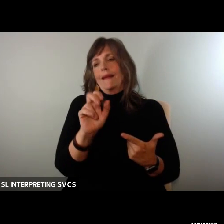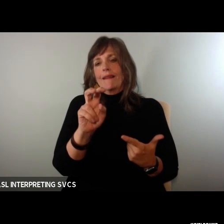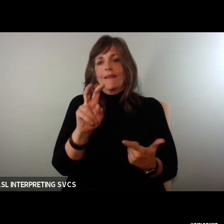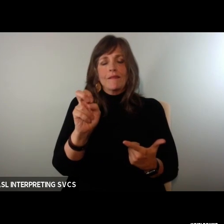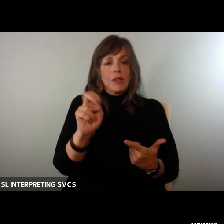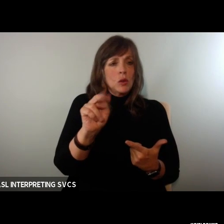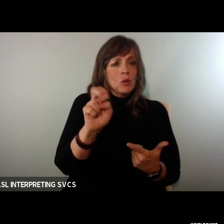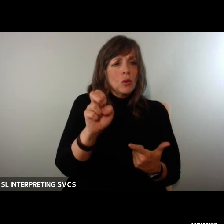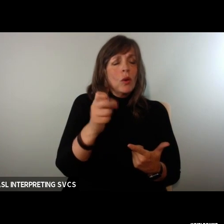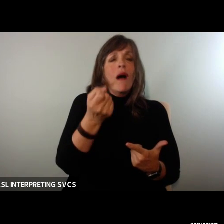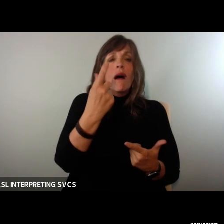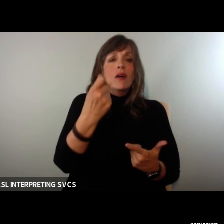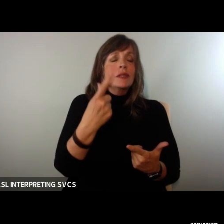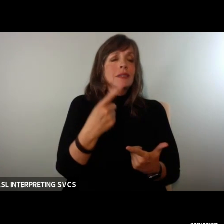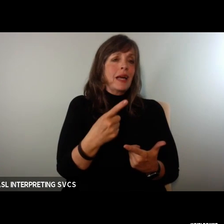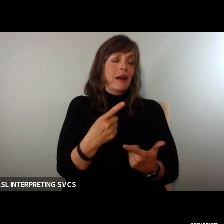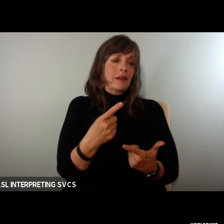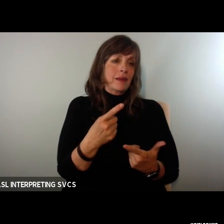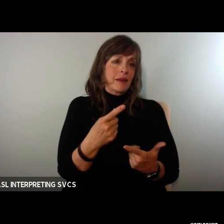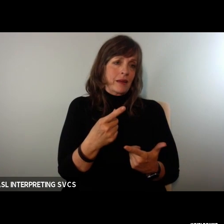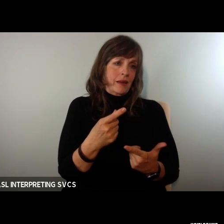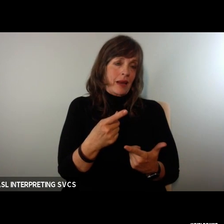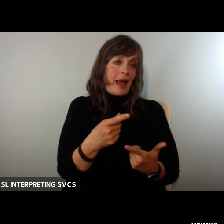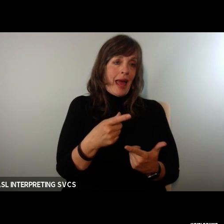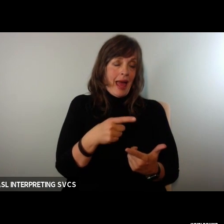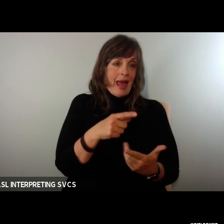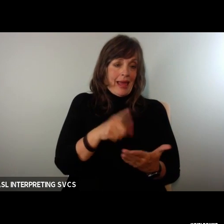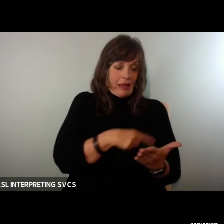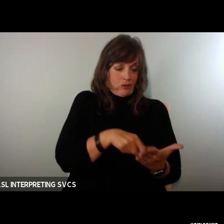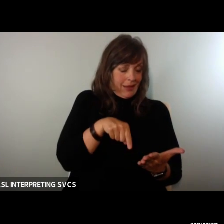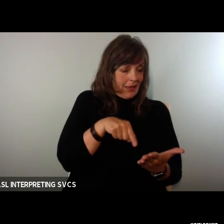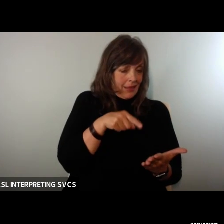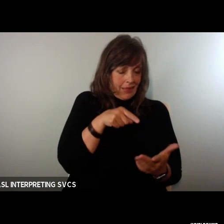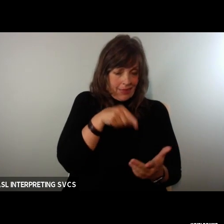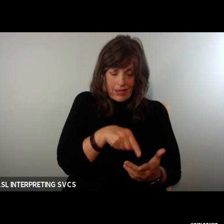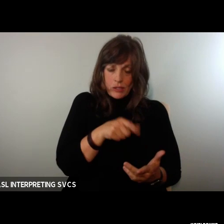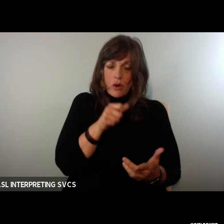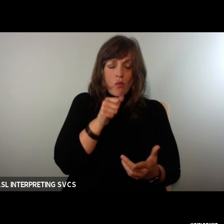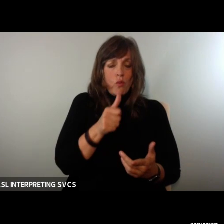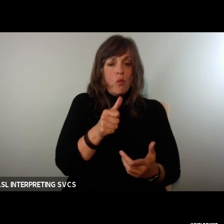or contracts will impact future events, consider working things out for the longer run.